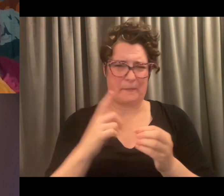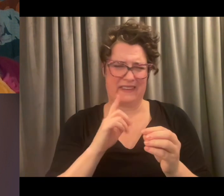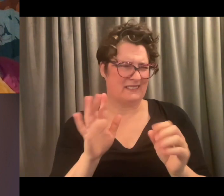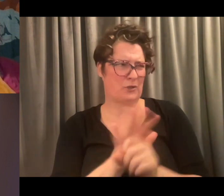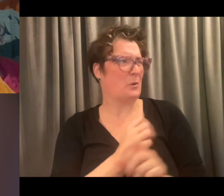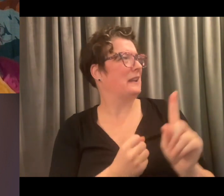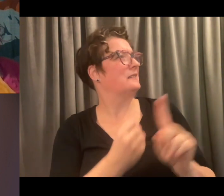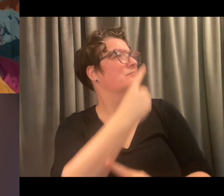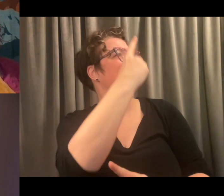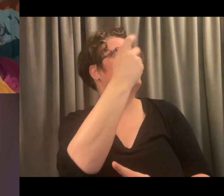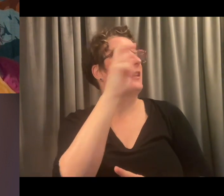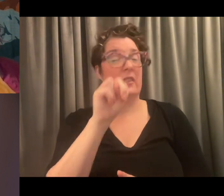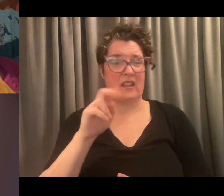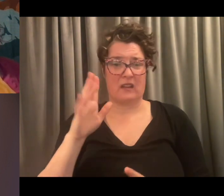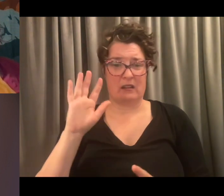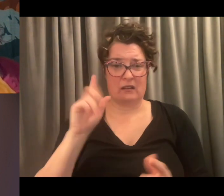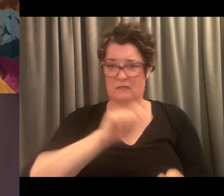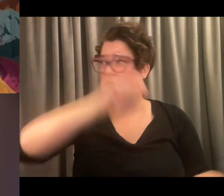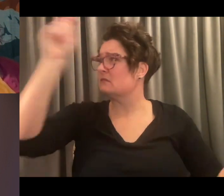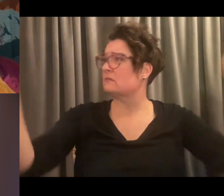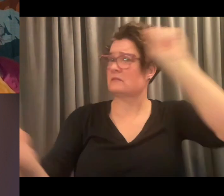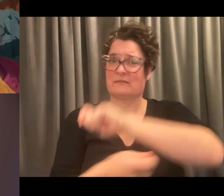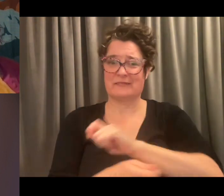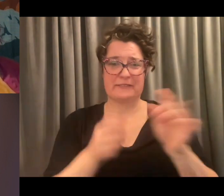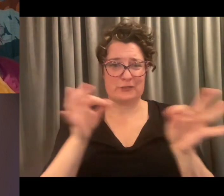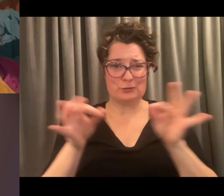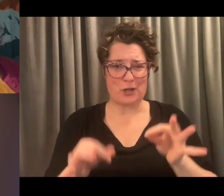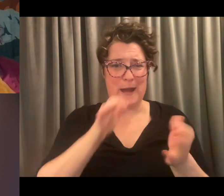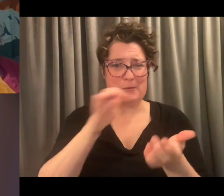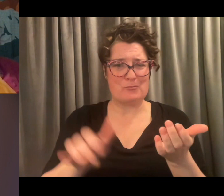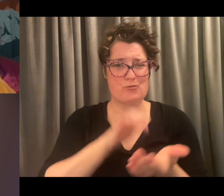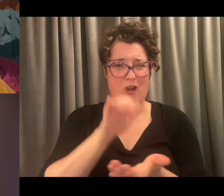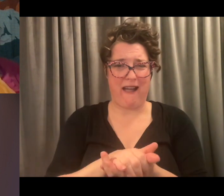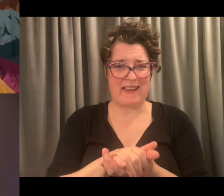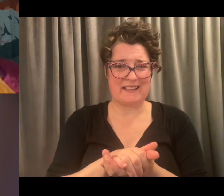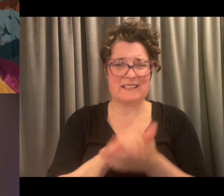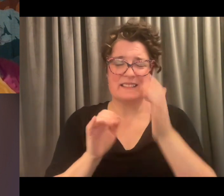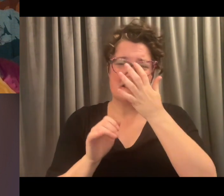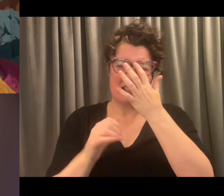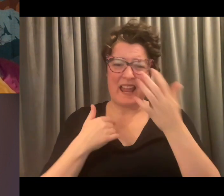with this description of a bride, um, and there are 24 ornamentations that this bride is wearing.